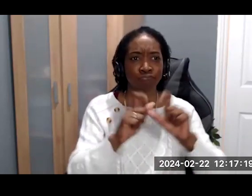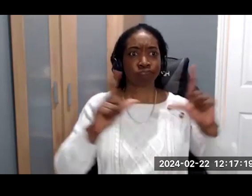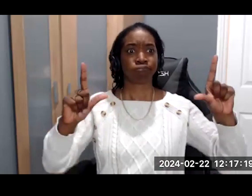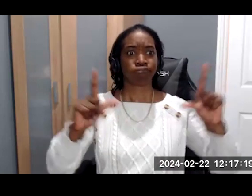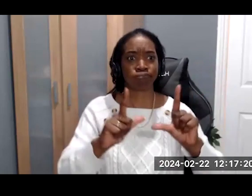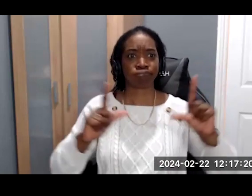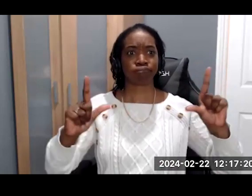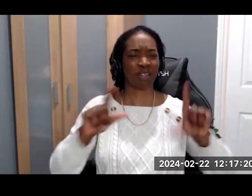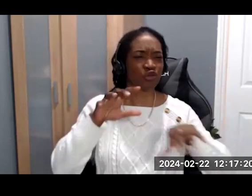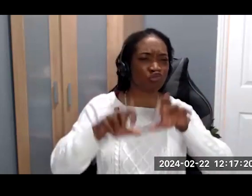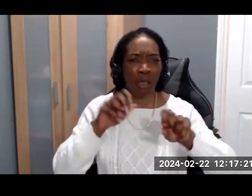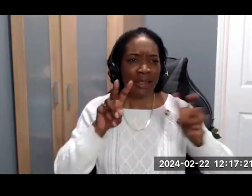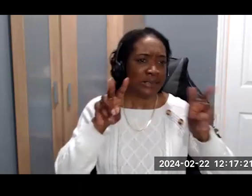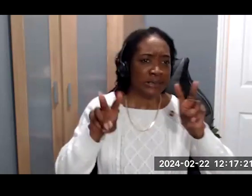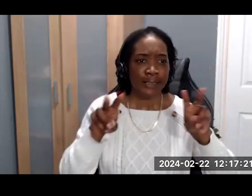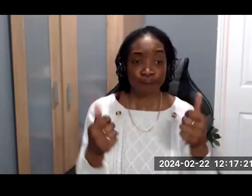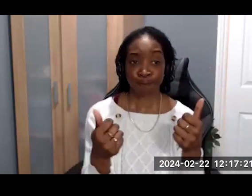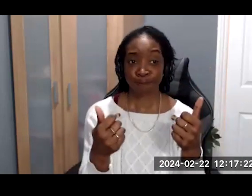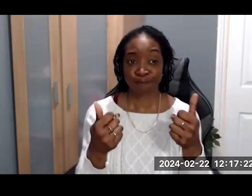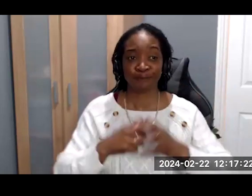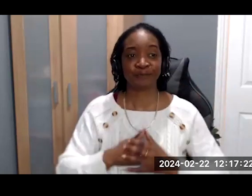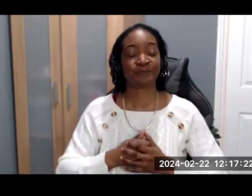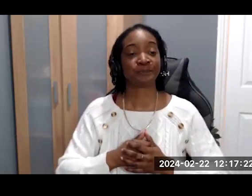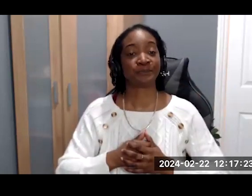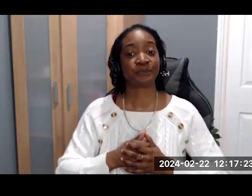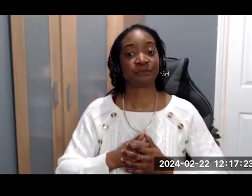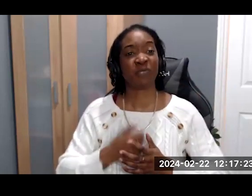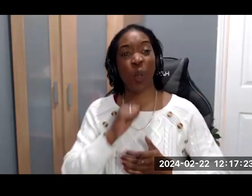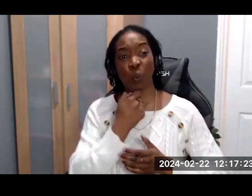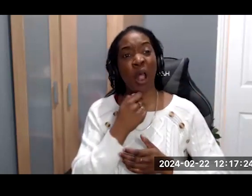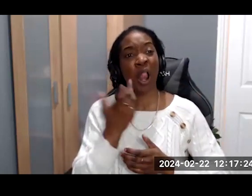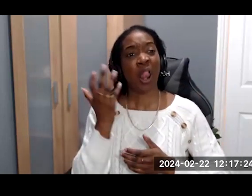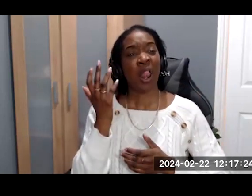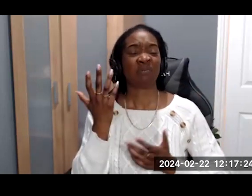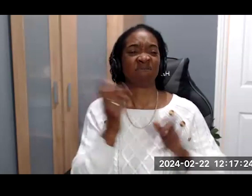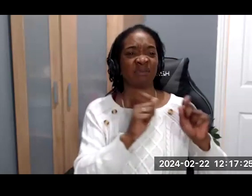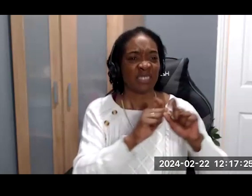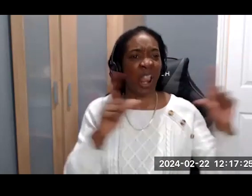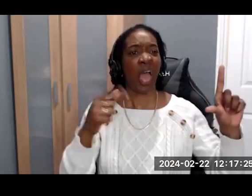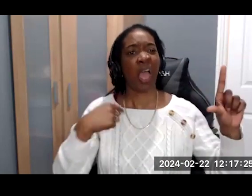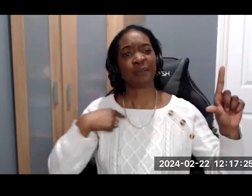struggling to see it I will largely talk to these slides as we go through them there is